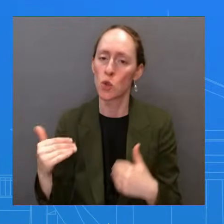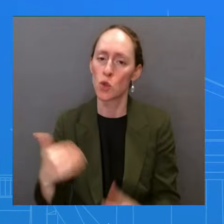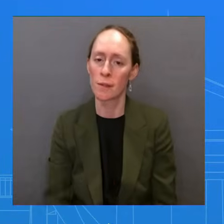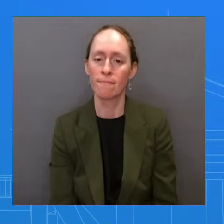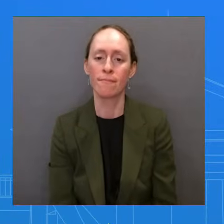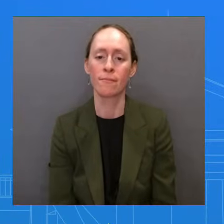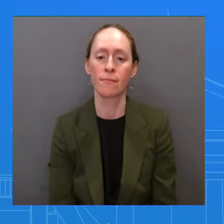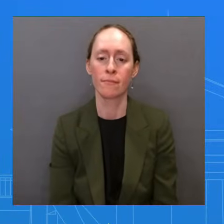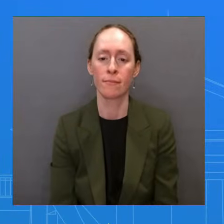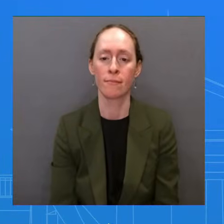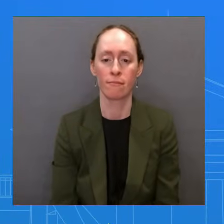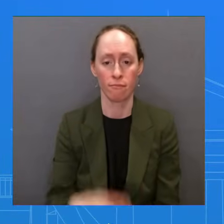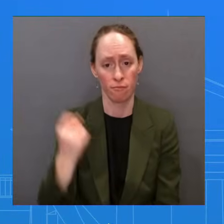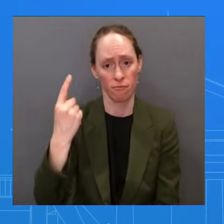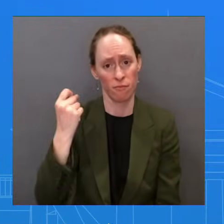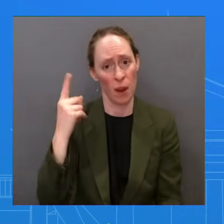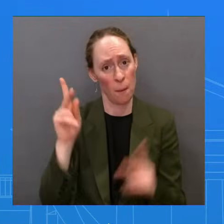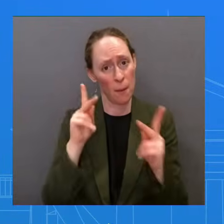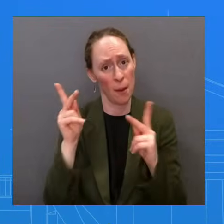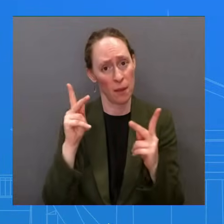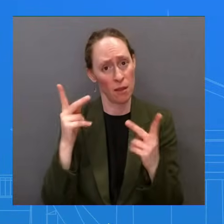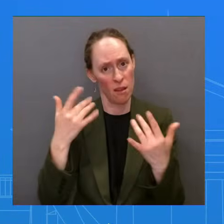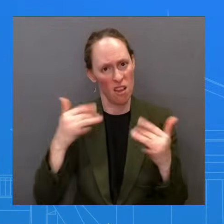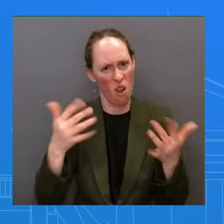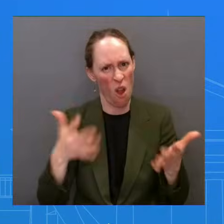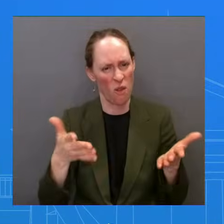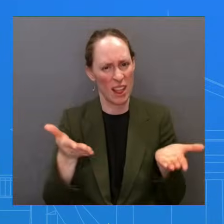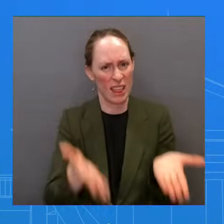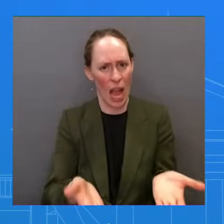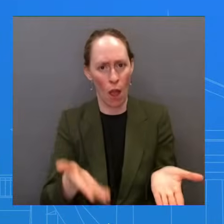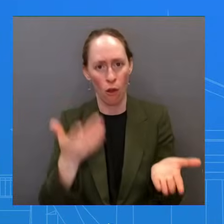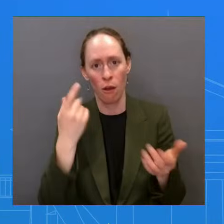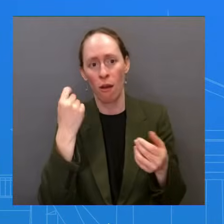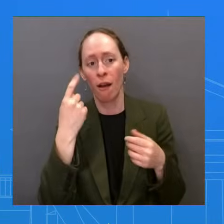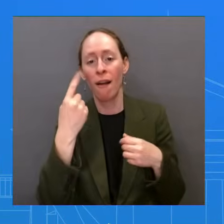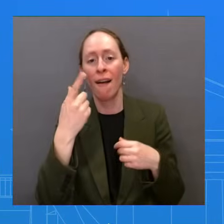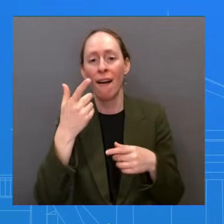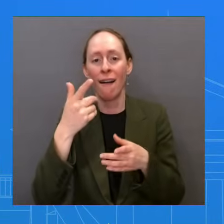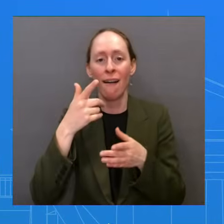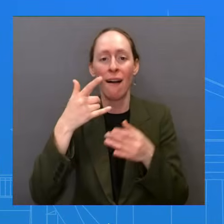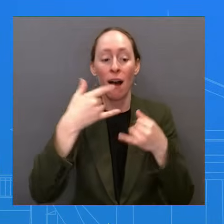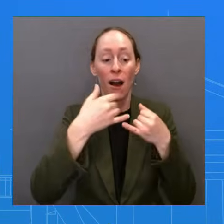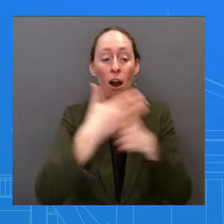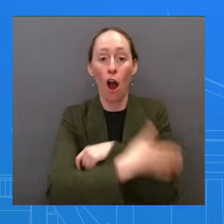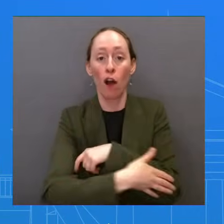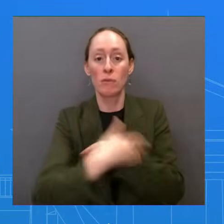to provide services to those in need, including access to emergency food, water, and medical support.